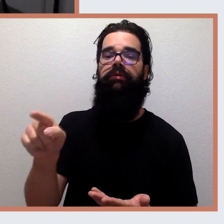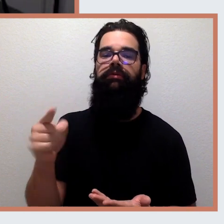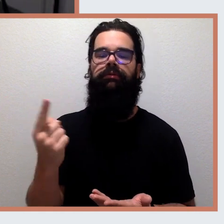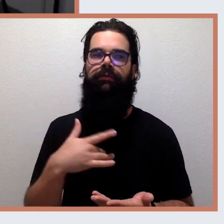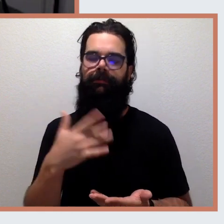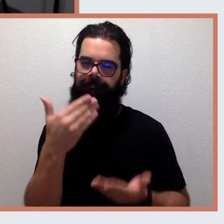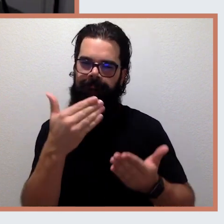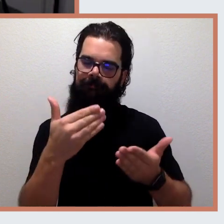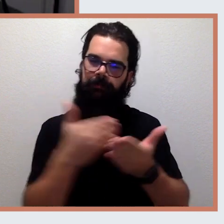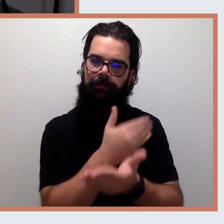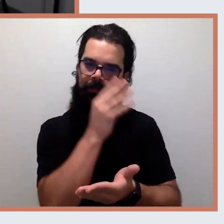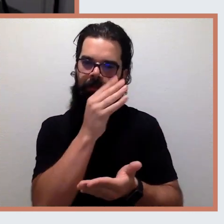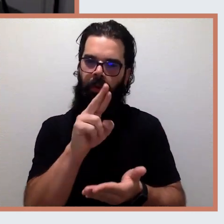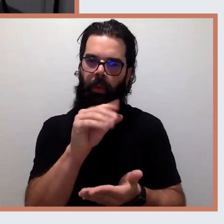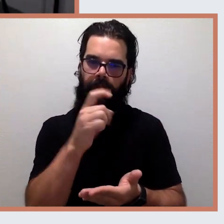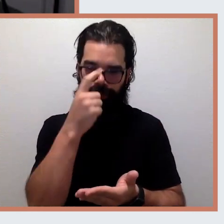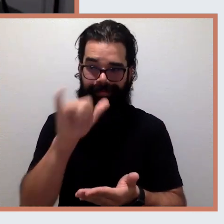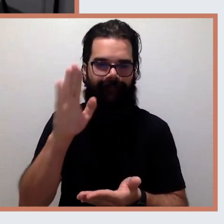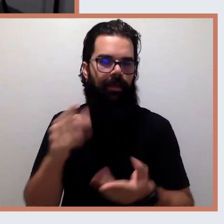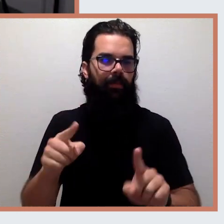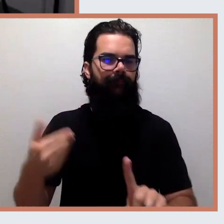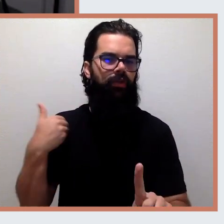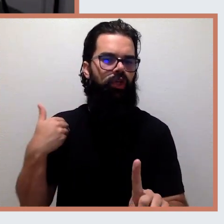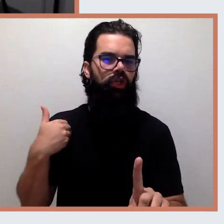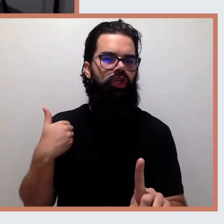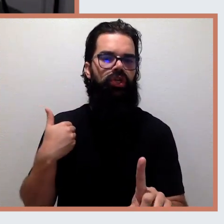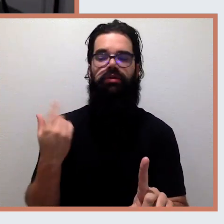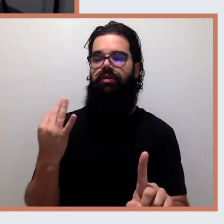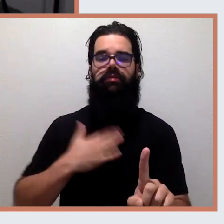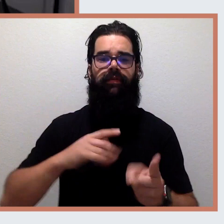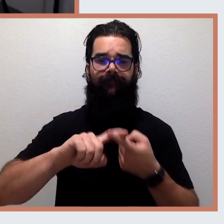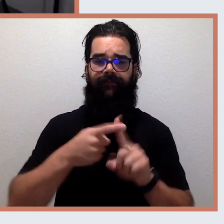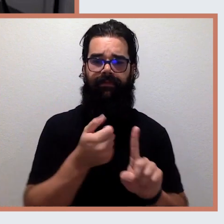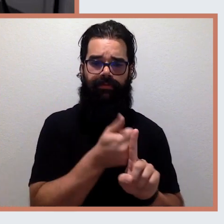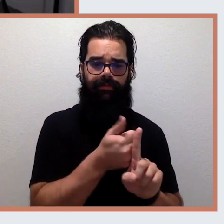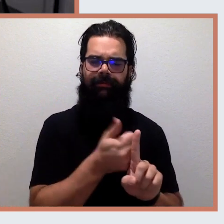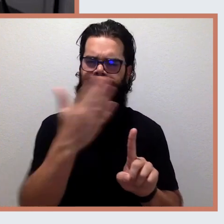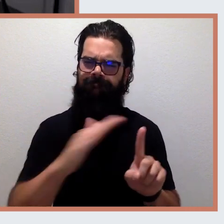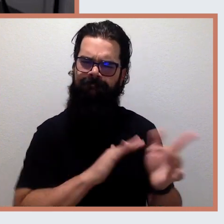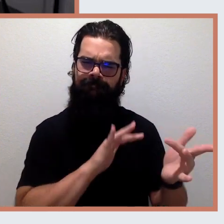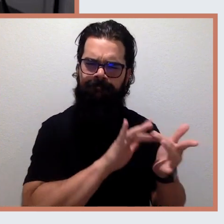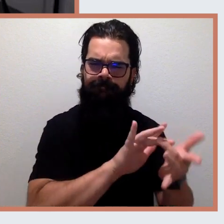And Bill especially said, "I want to create a role for him." And that was a big-- That's never happened, that's never happened to friends of mine that are working actors. So they call my agent, and they go,